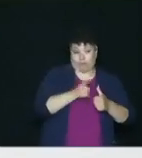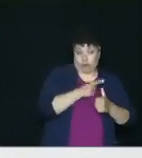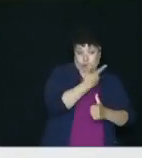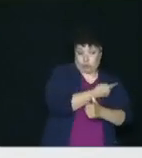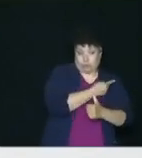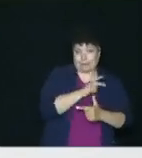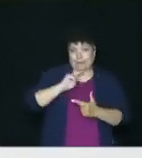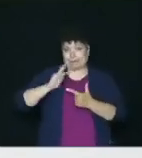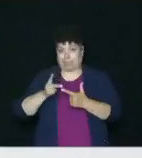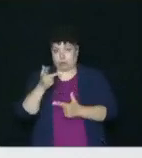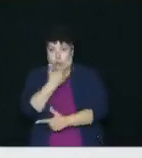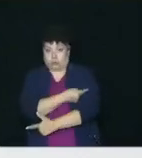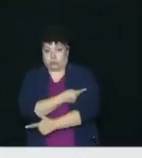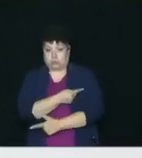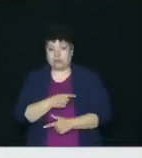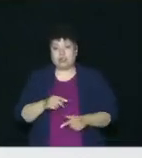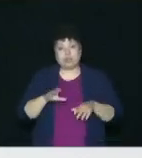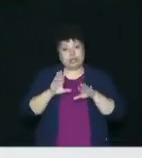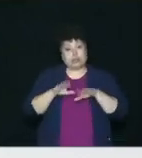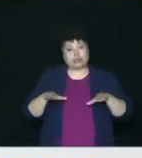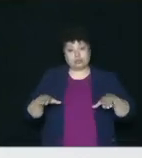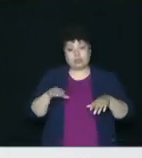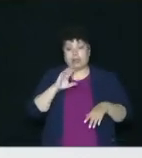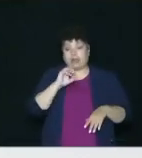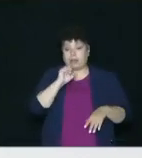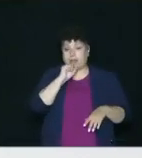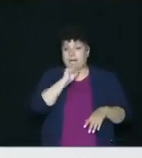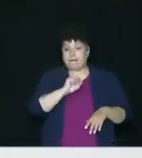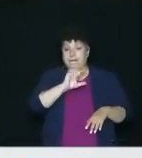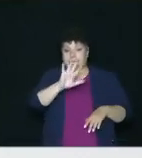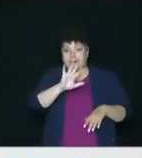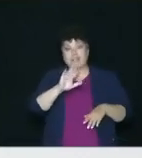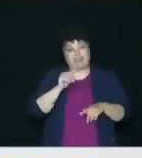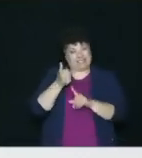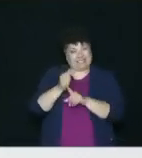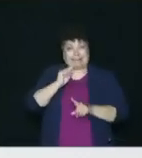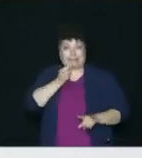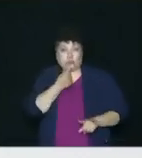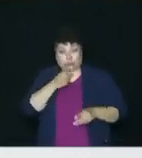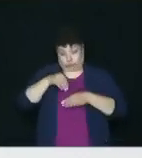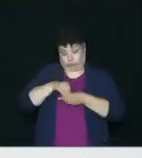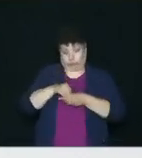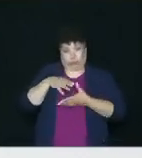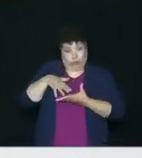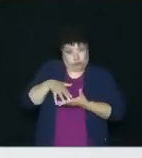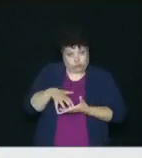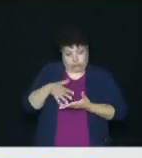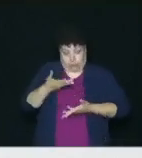THIS VACCINE. NACI RECOMMENDS EIGHT WEEKS BETWEEN THE FIRST AND SECOND DOSE.